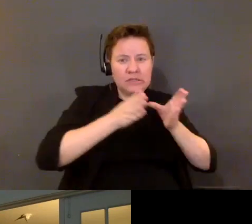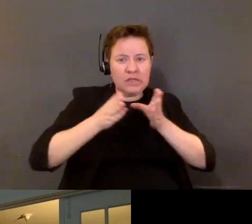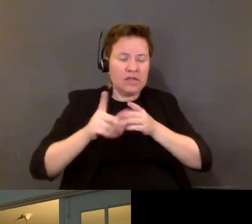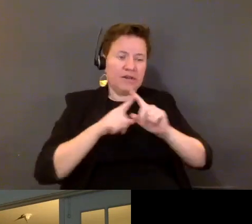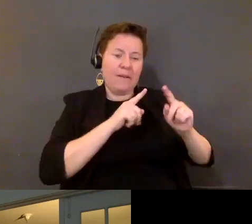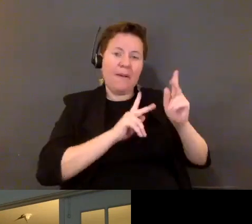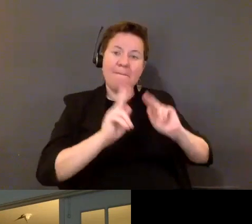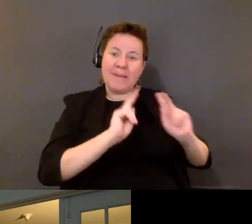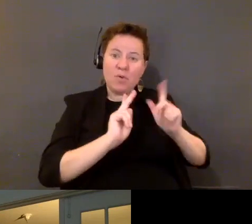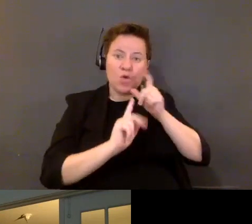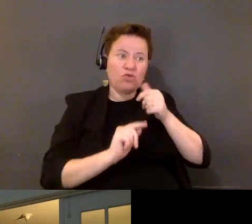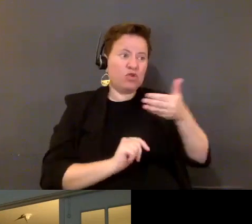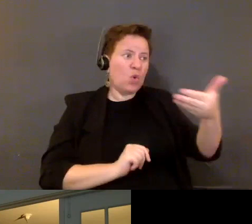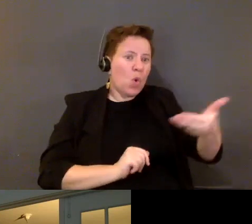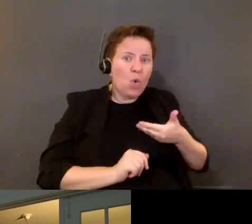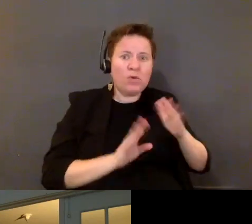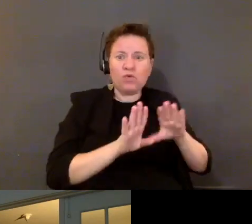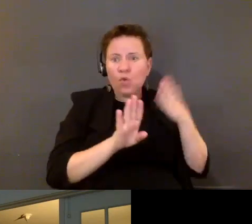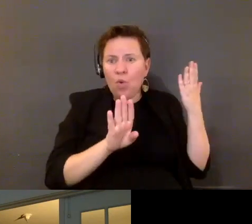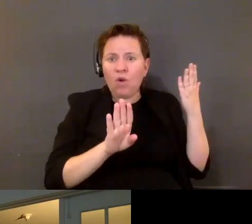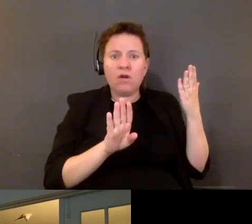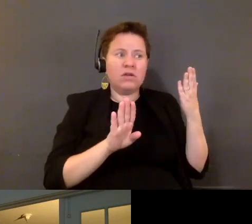open doors and open doors and open doors and a lot of them were